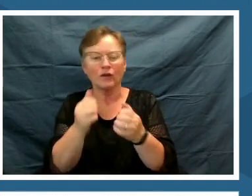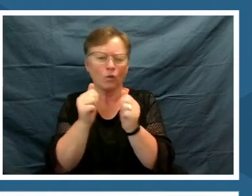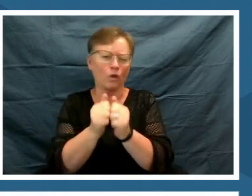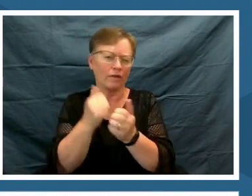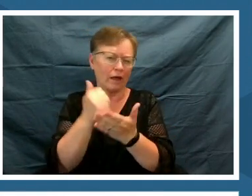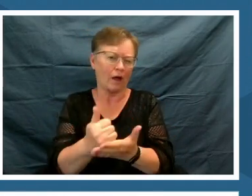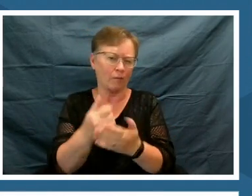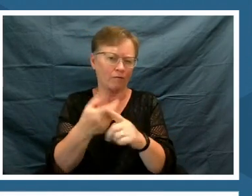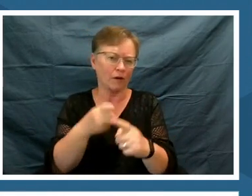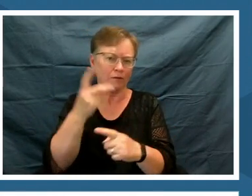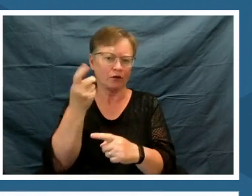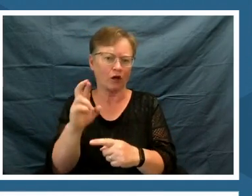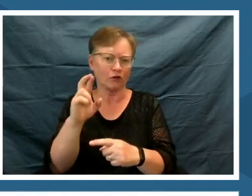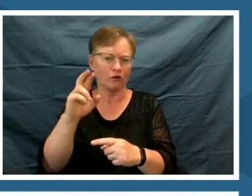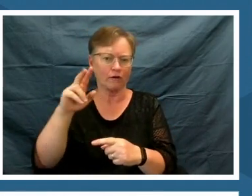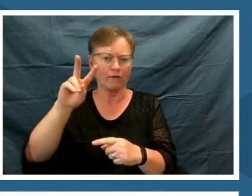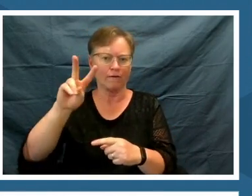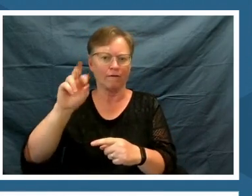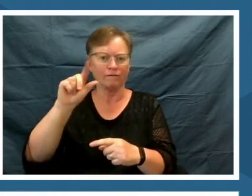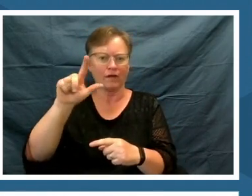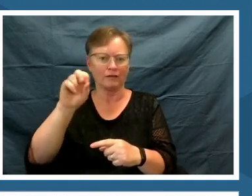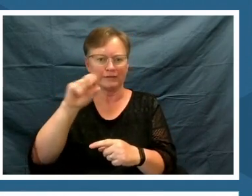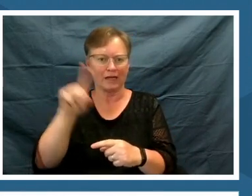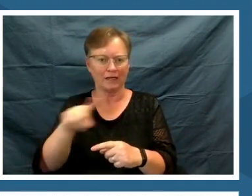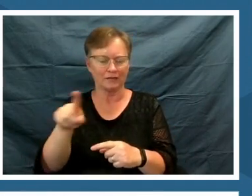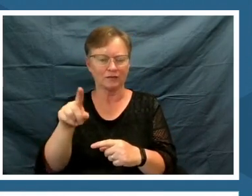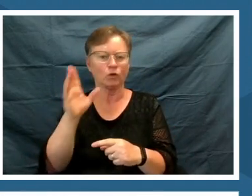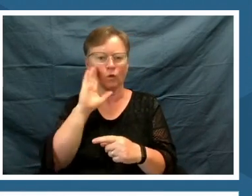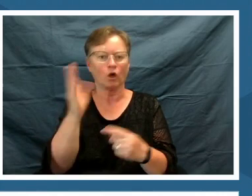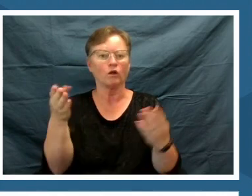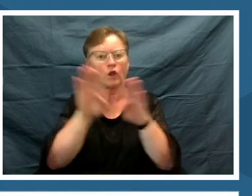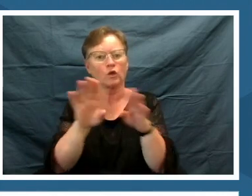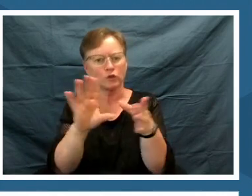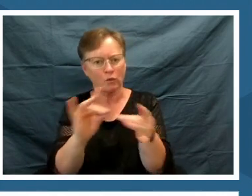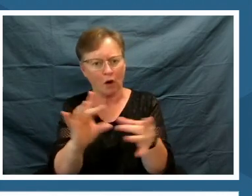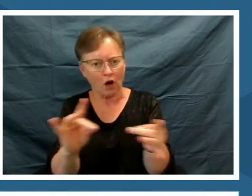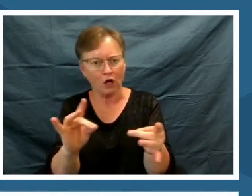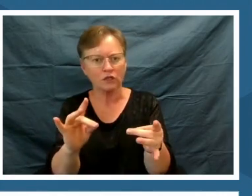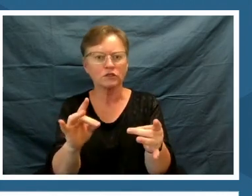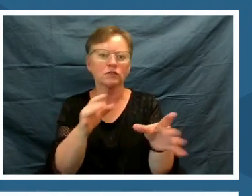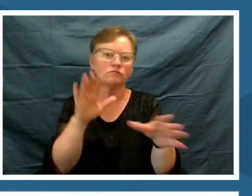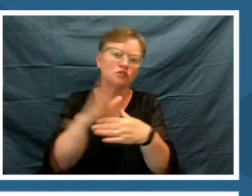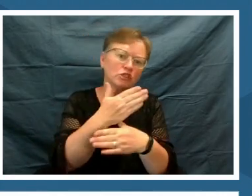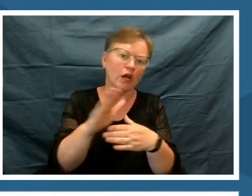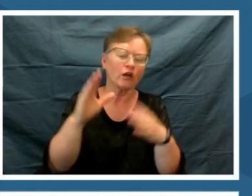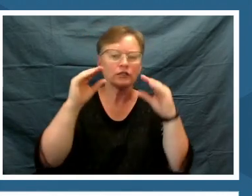in closing remarks and share with you teaching resources